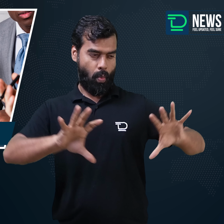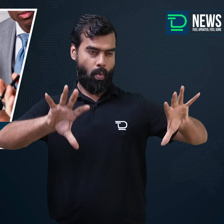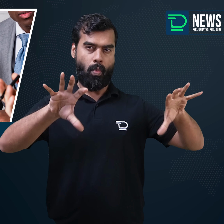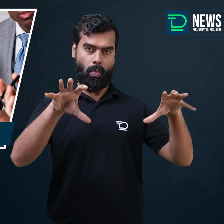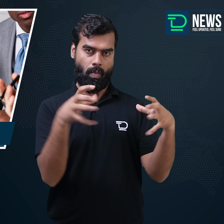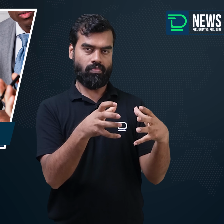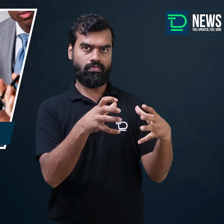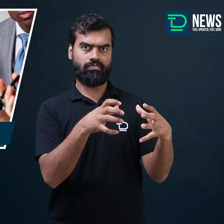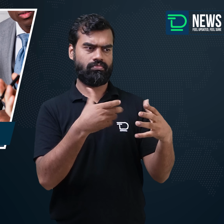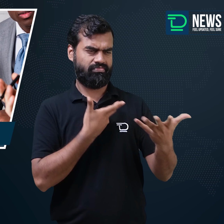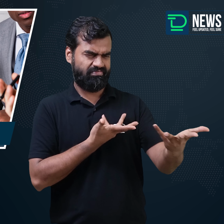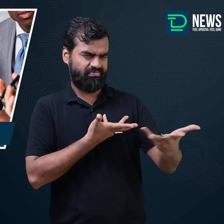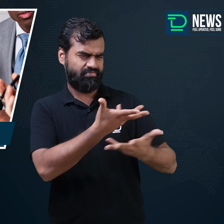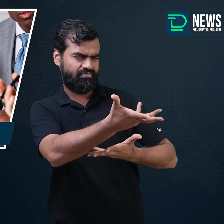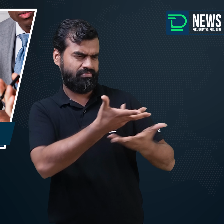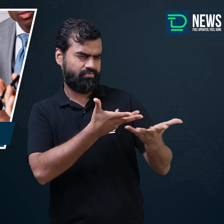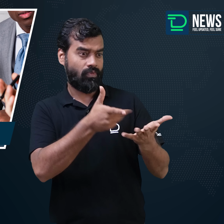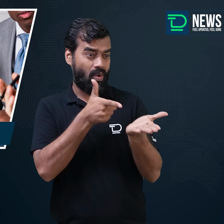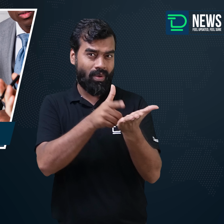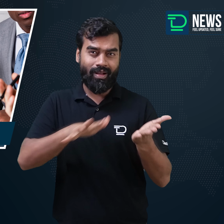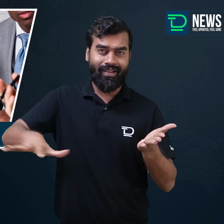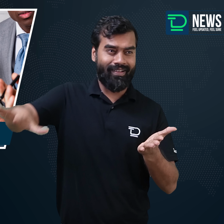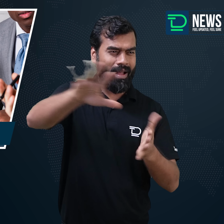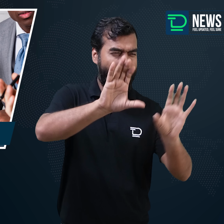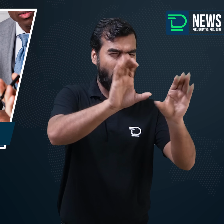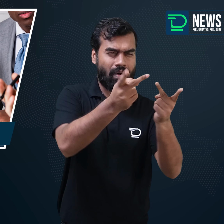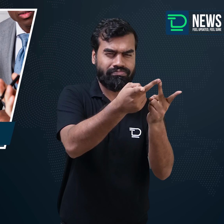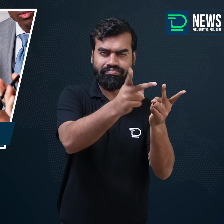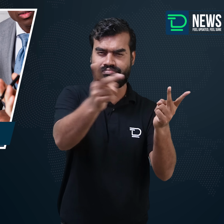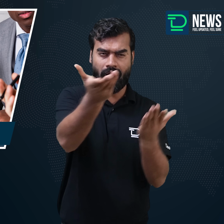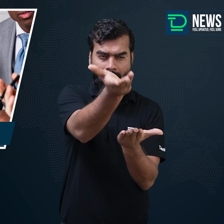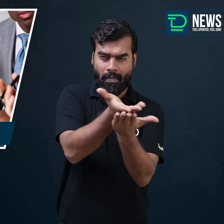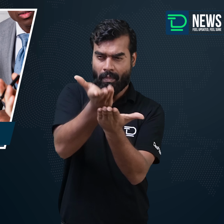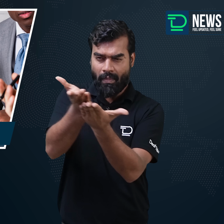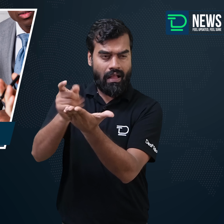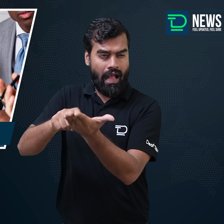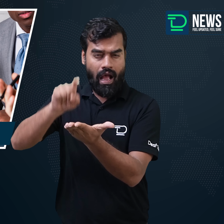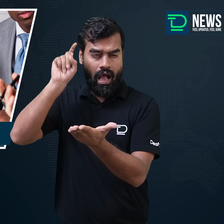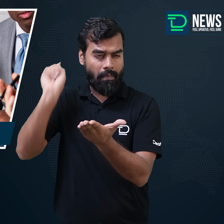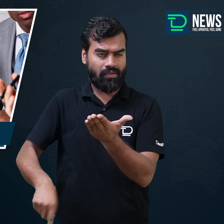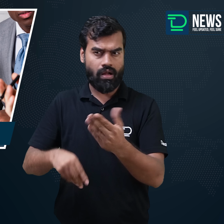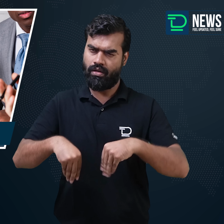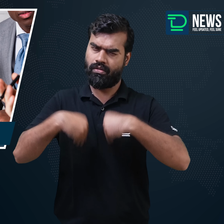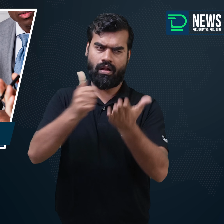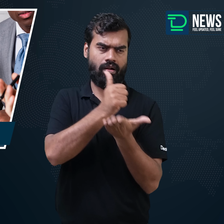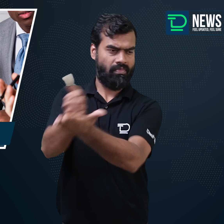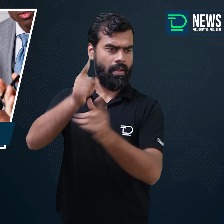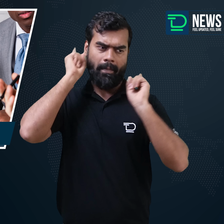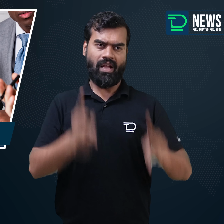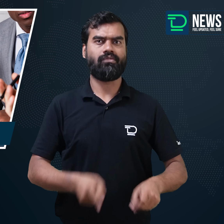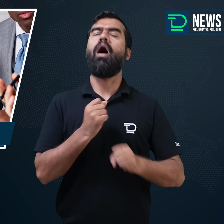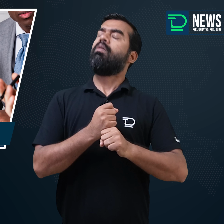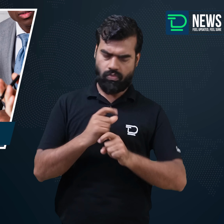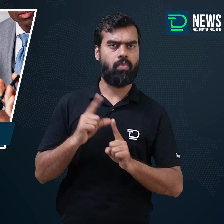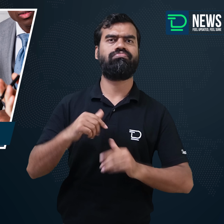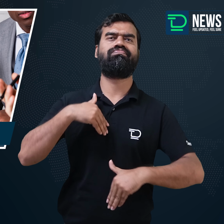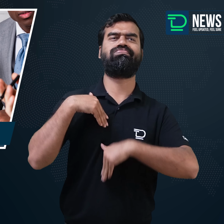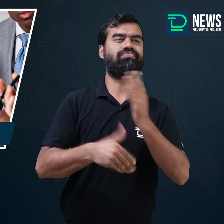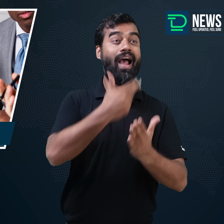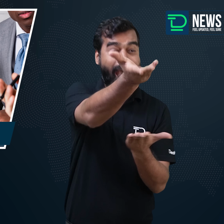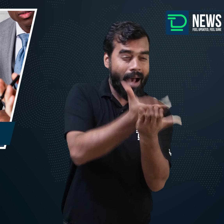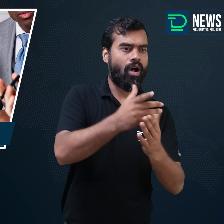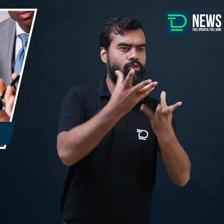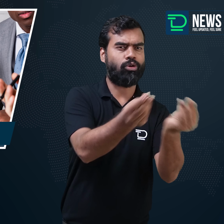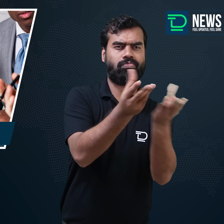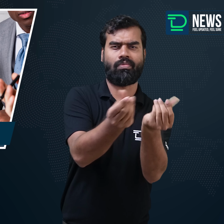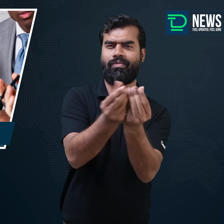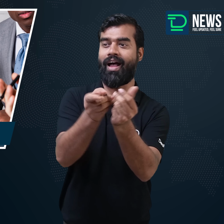As per the requests, the king's government started doing the work.